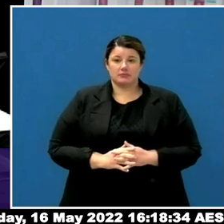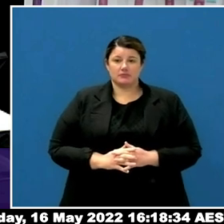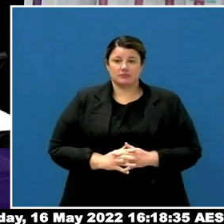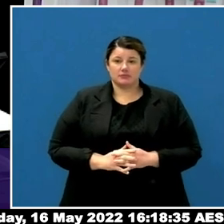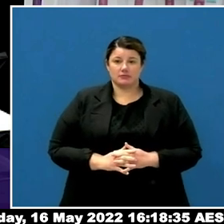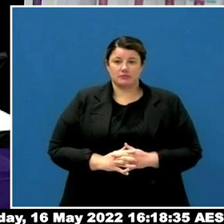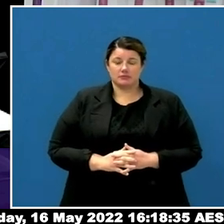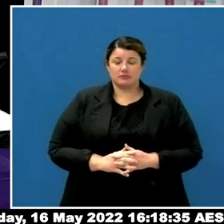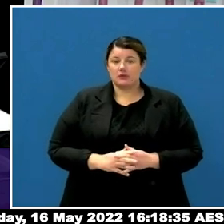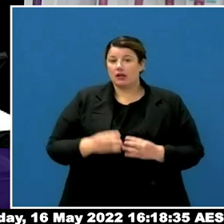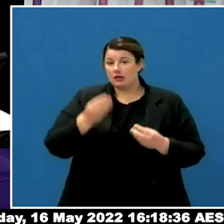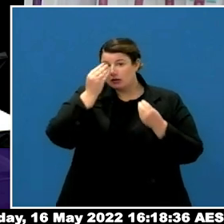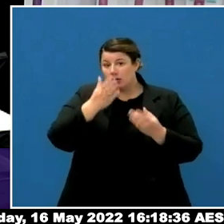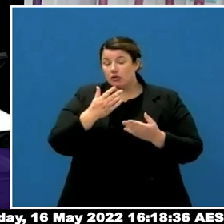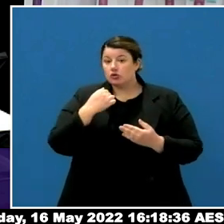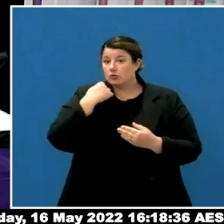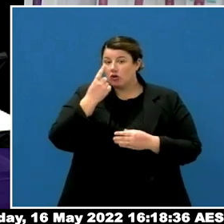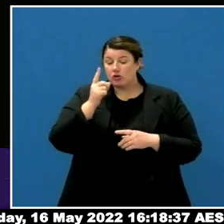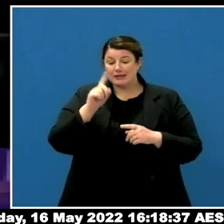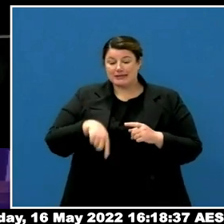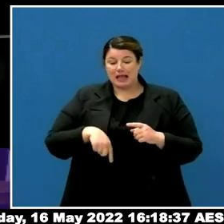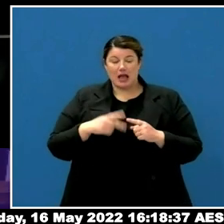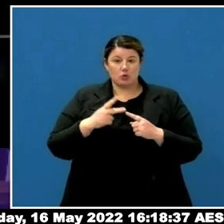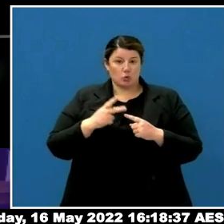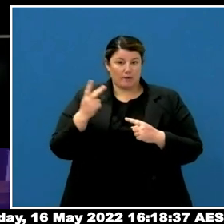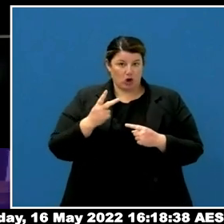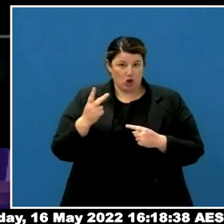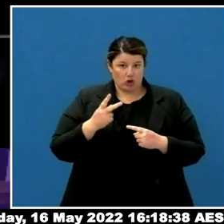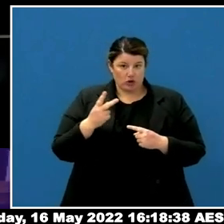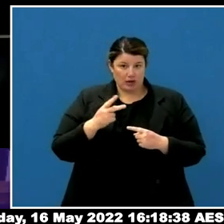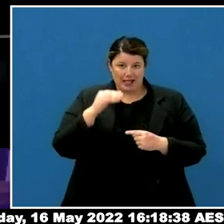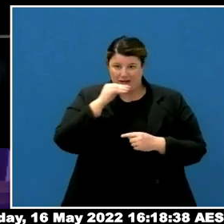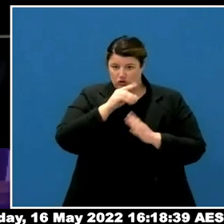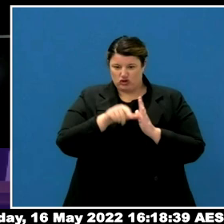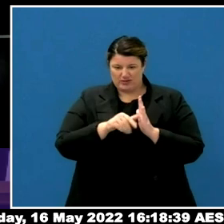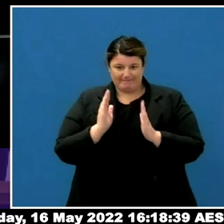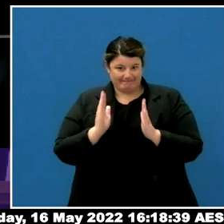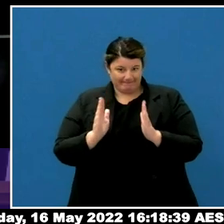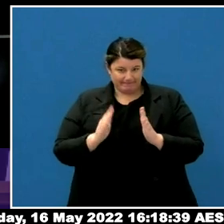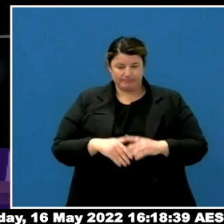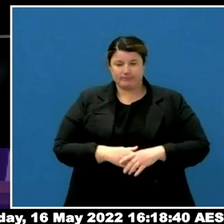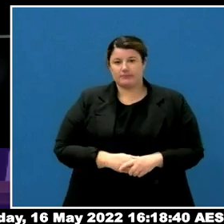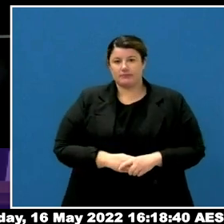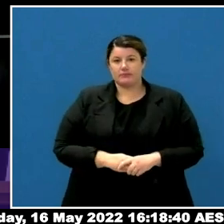o'clock tomorrow. CHAIR: Yes. MR GRIFFIN: From 12 to 1.30 we'll have the evidence from